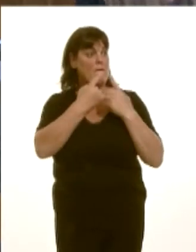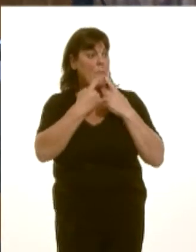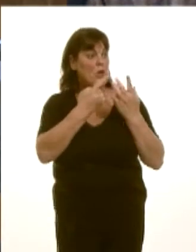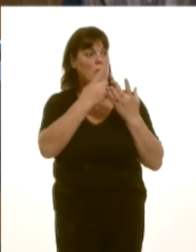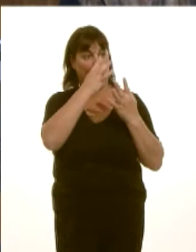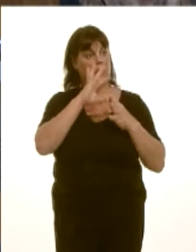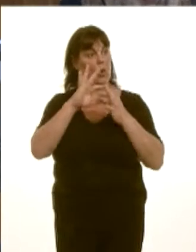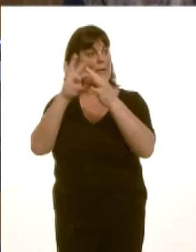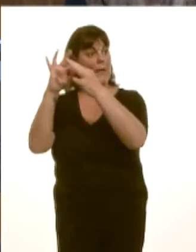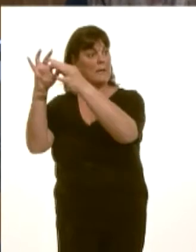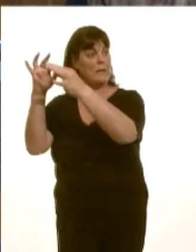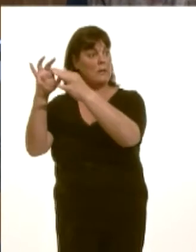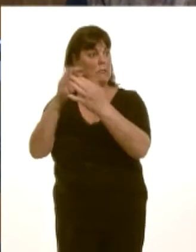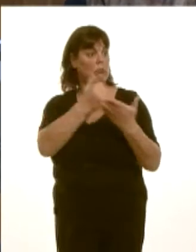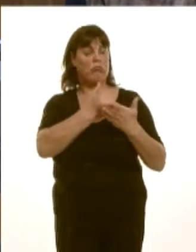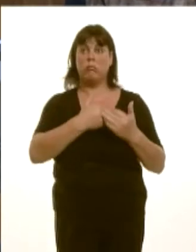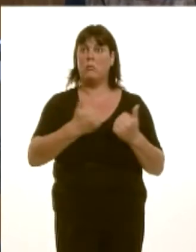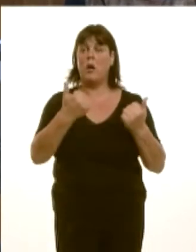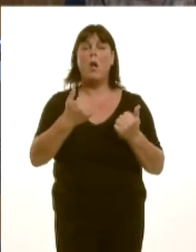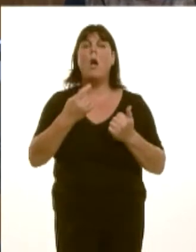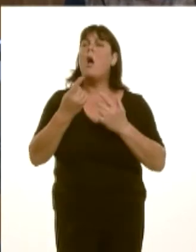There are parts of the world where we need our own representation, because they are major